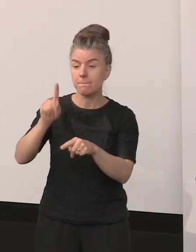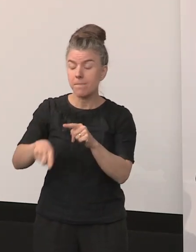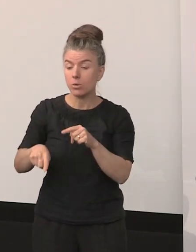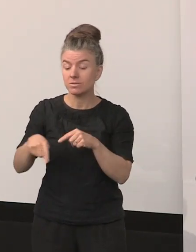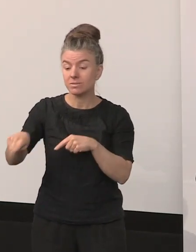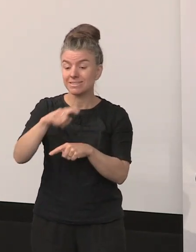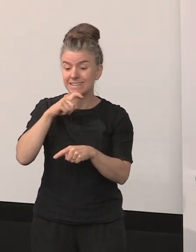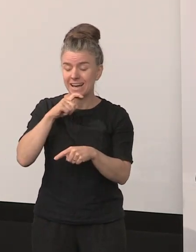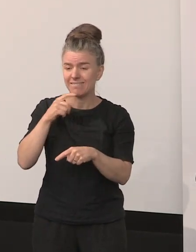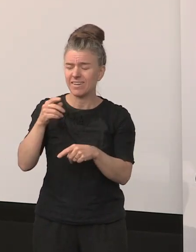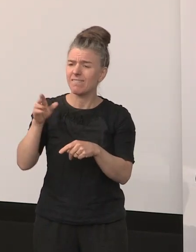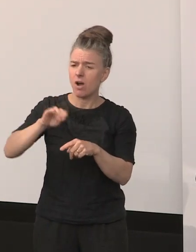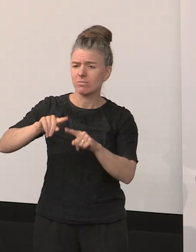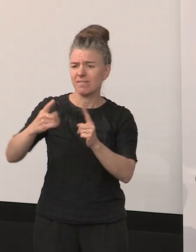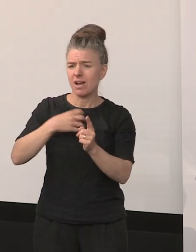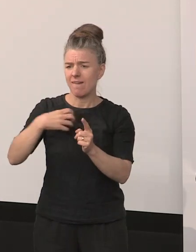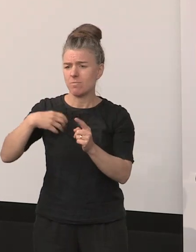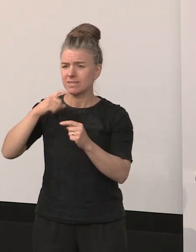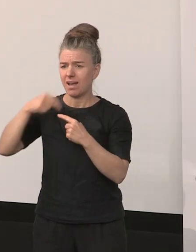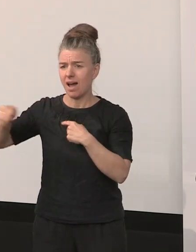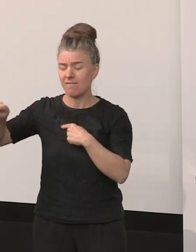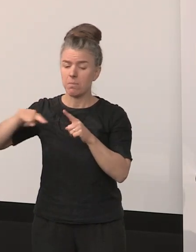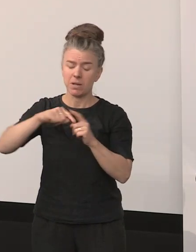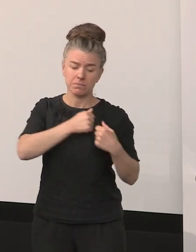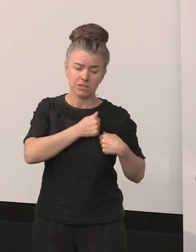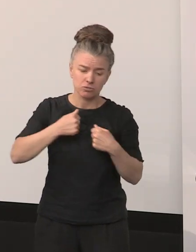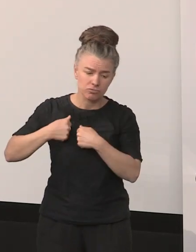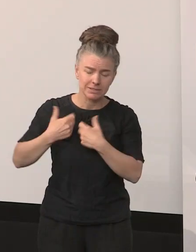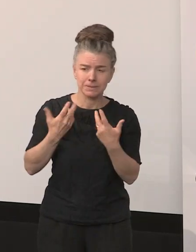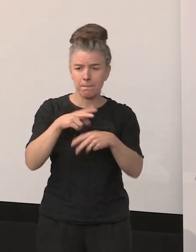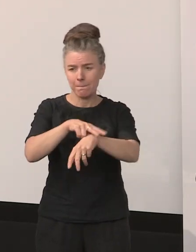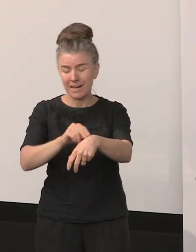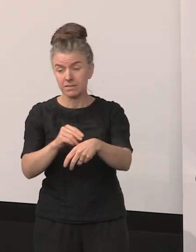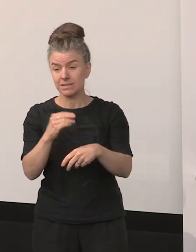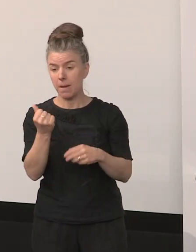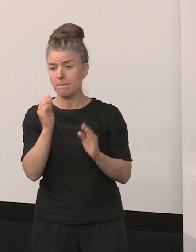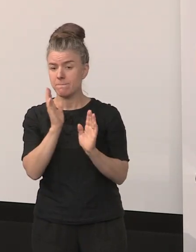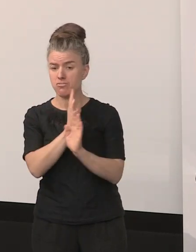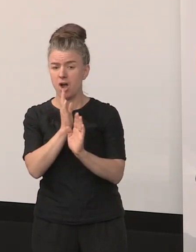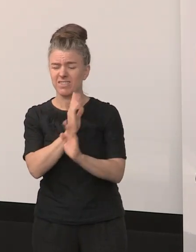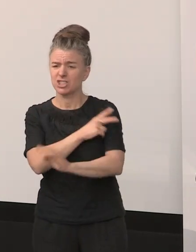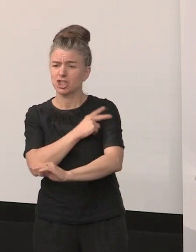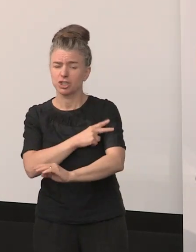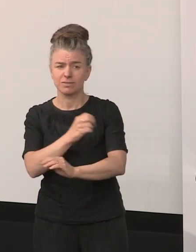are from a whole range of different organisations, mostly Government, across